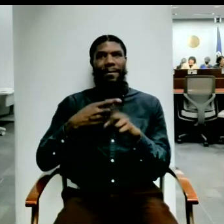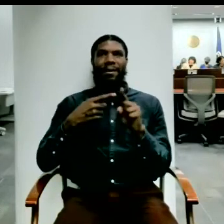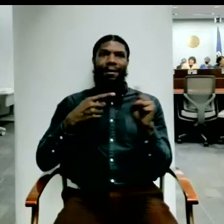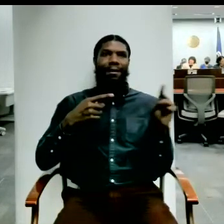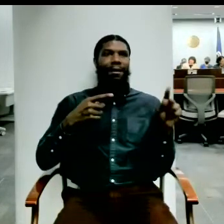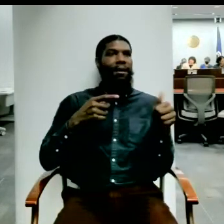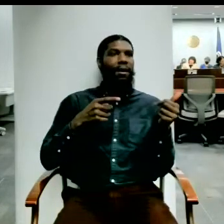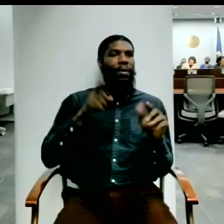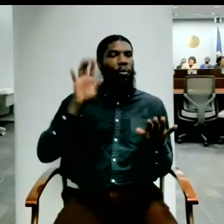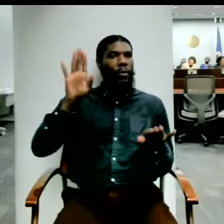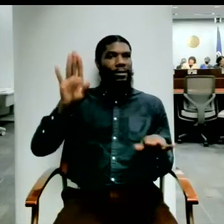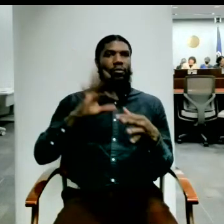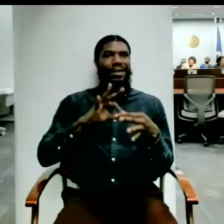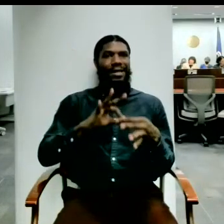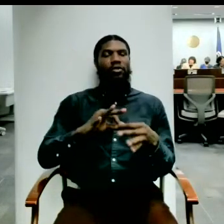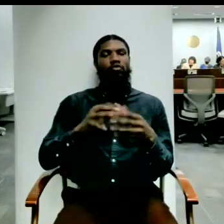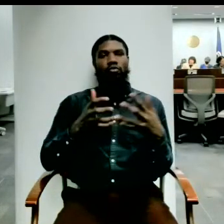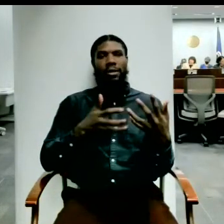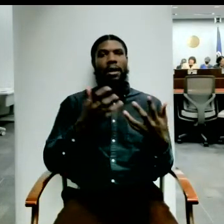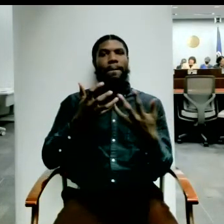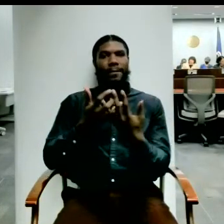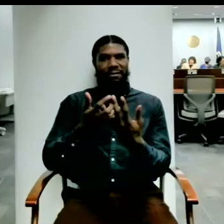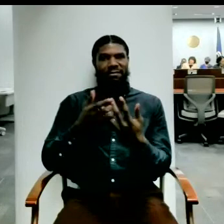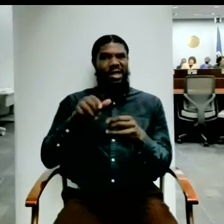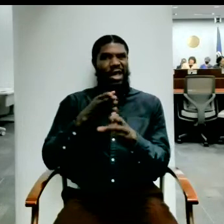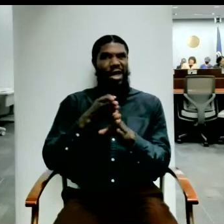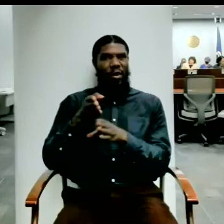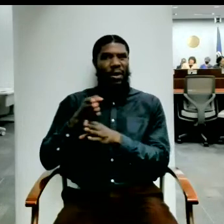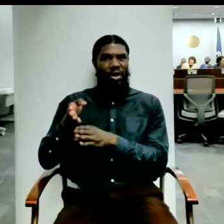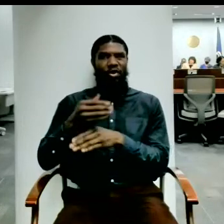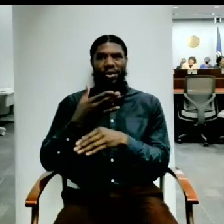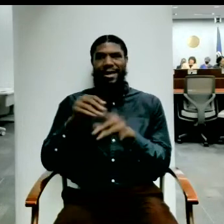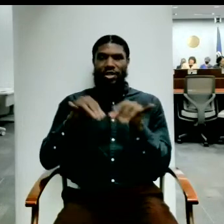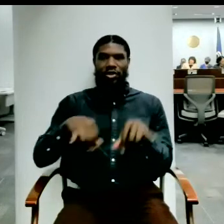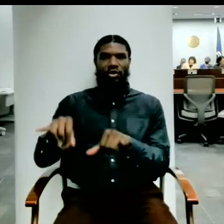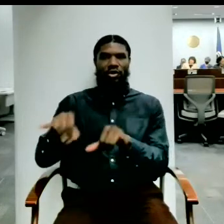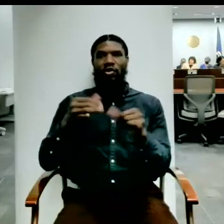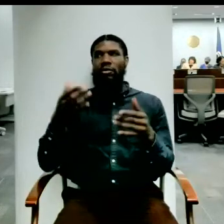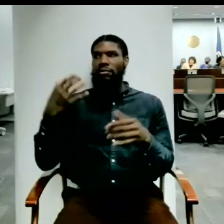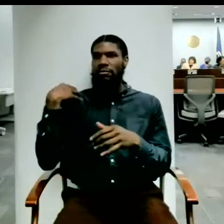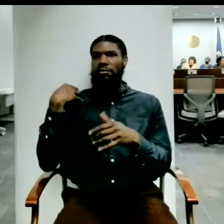accommodations and that area there and the standards of what employers have to do or not.